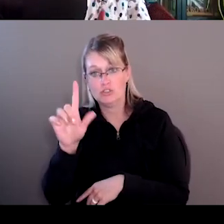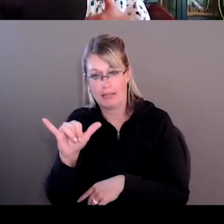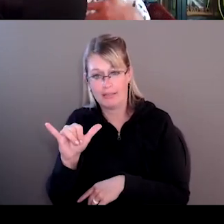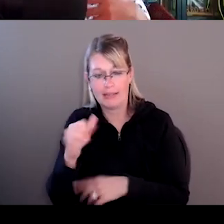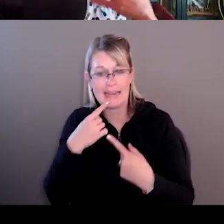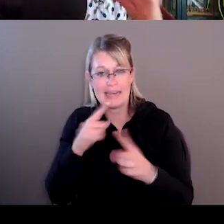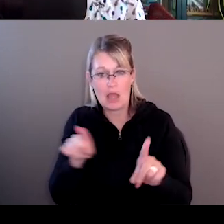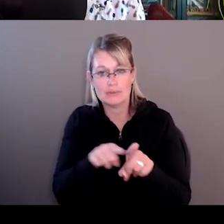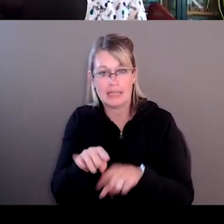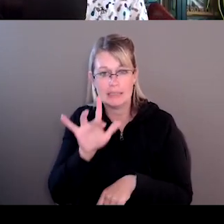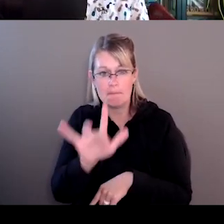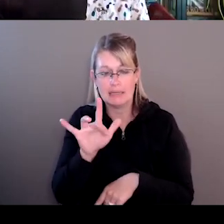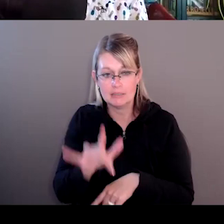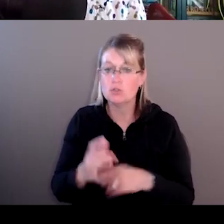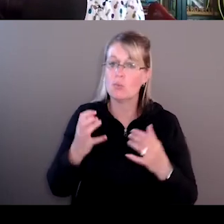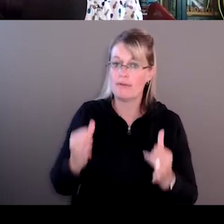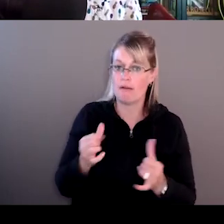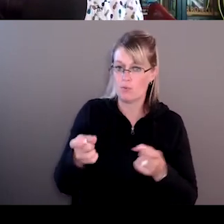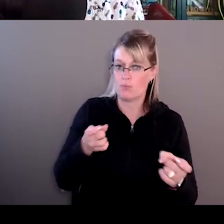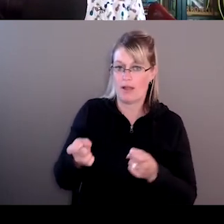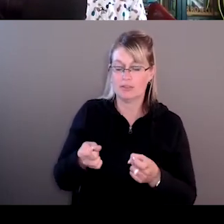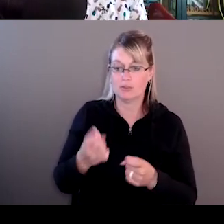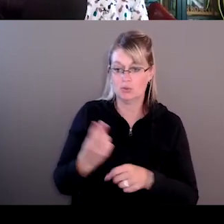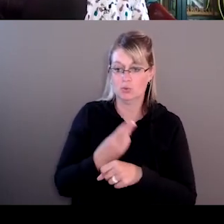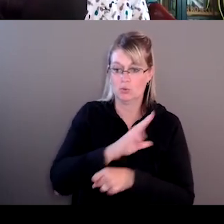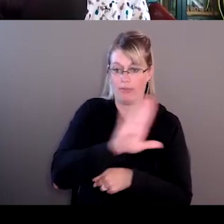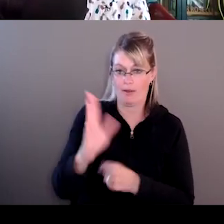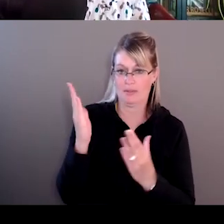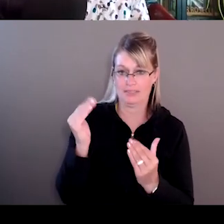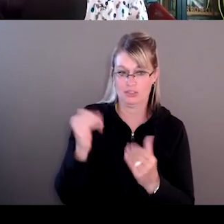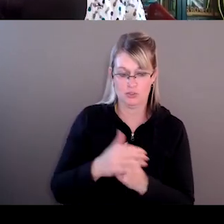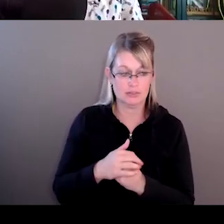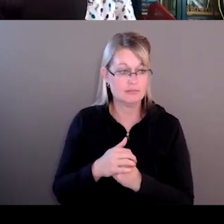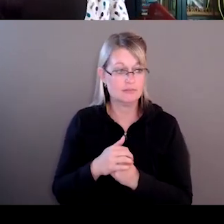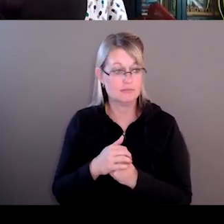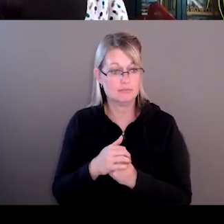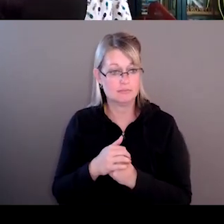Now you have taken some steps to manage the user's expectations.